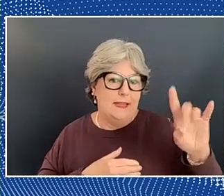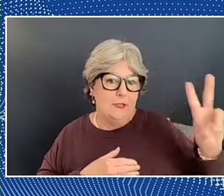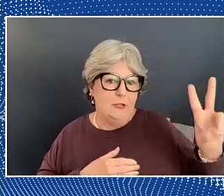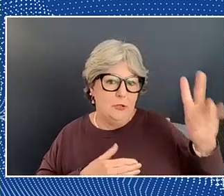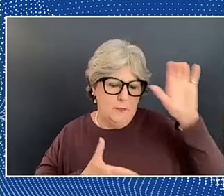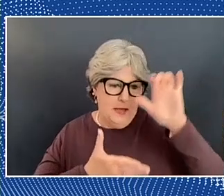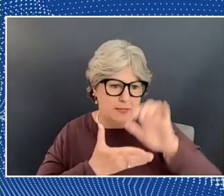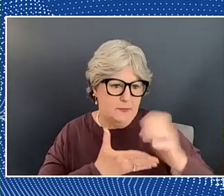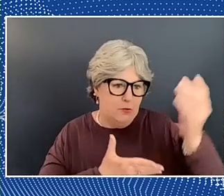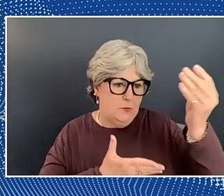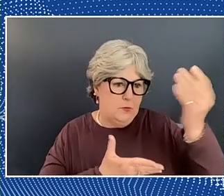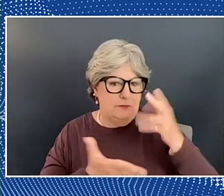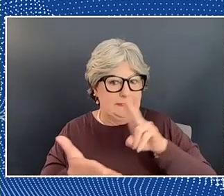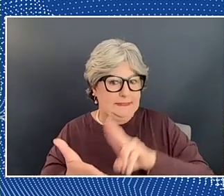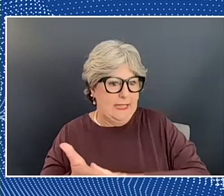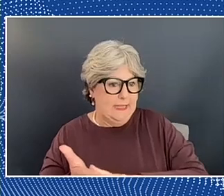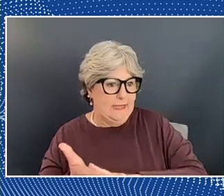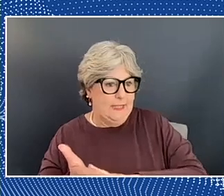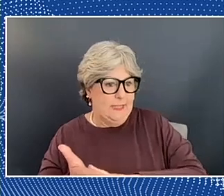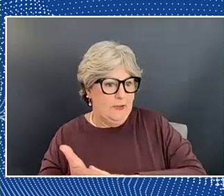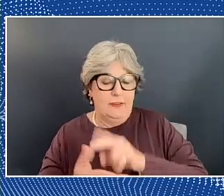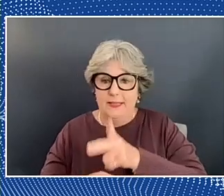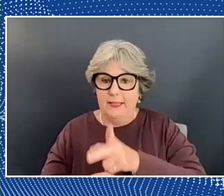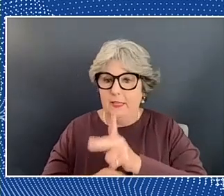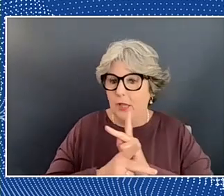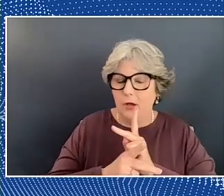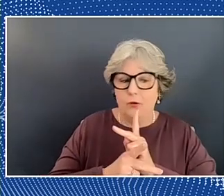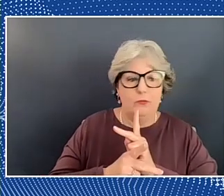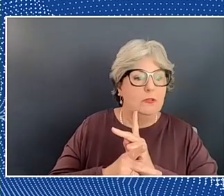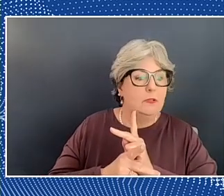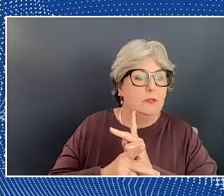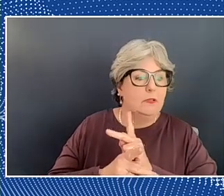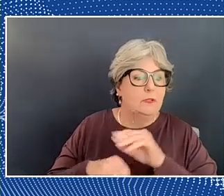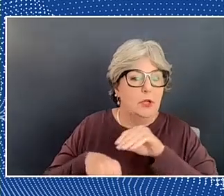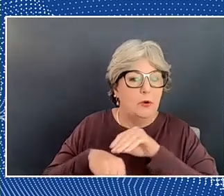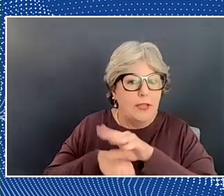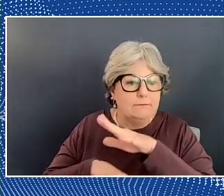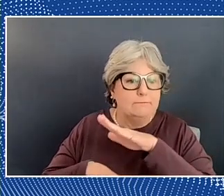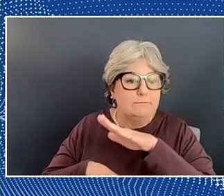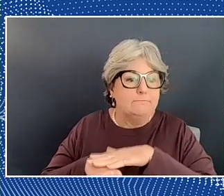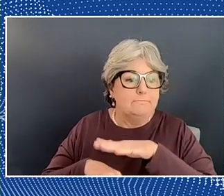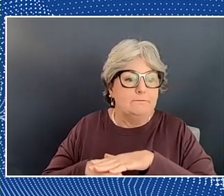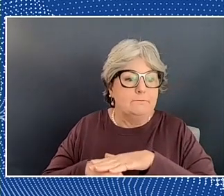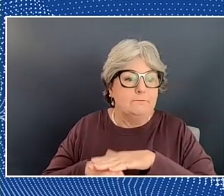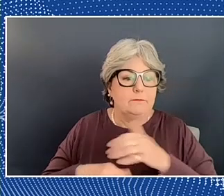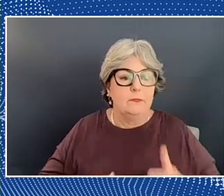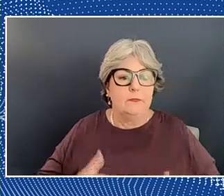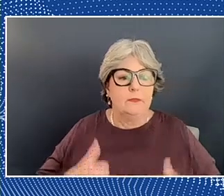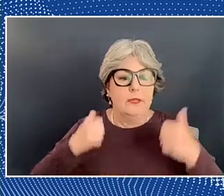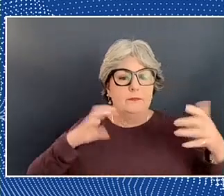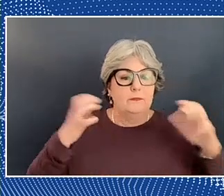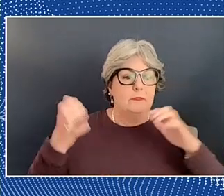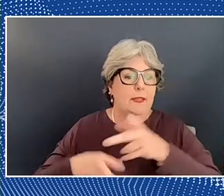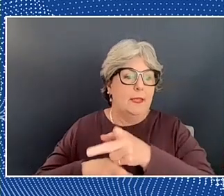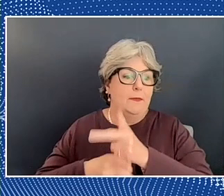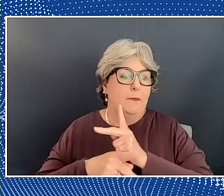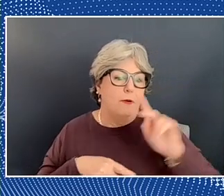sign here and get a loan. No counseling or warning this could ruin your life. So he borrowed $50,000 and as